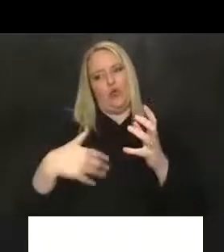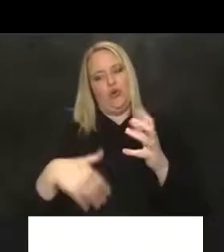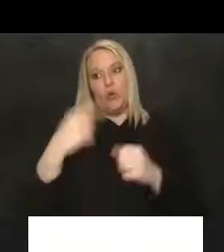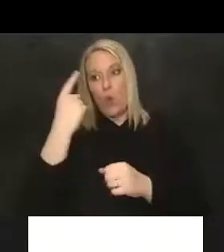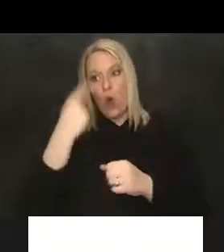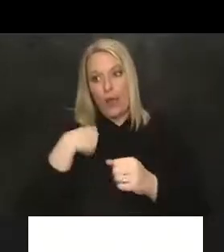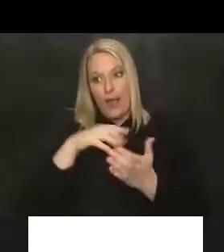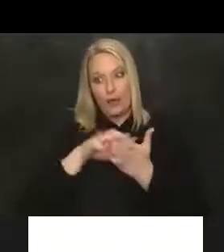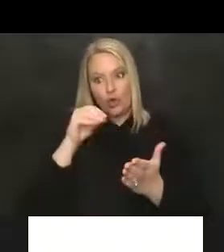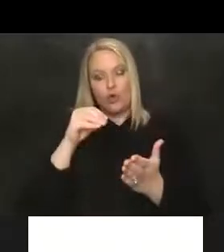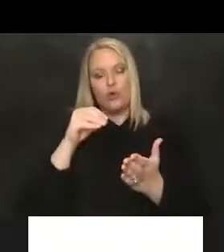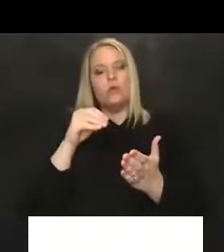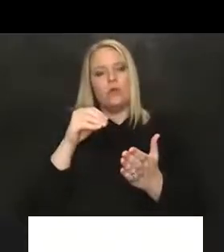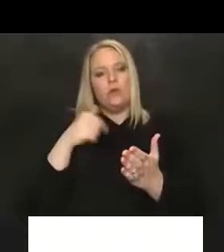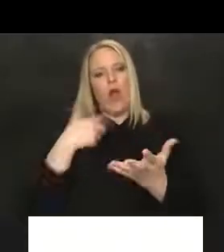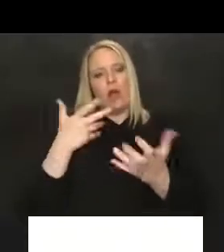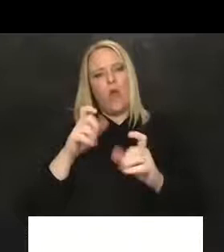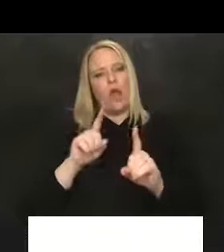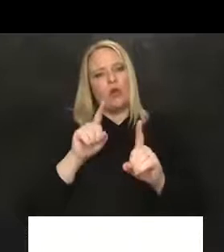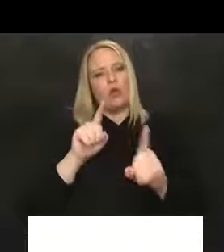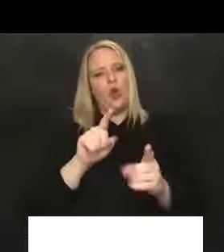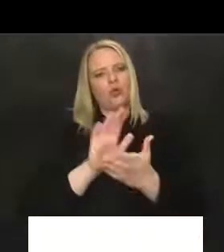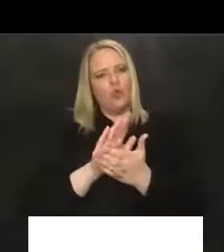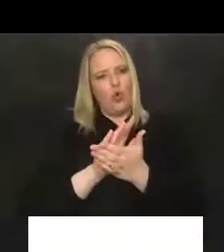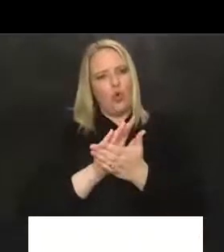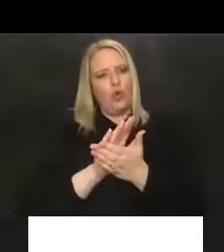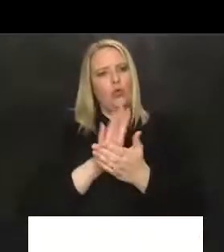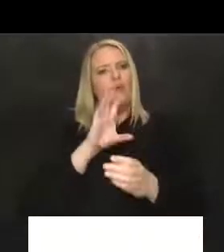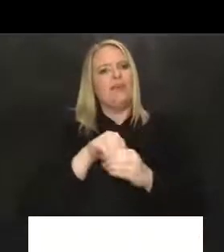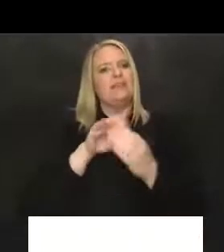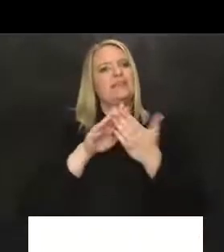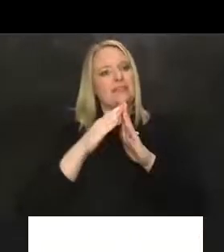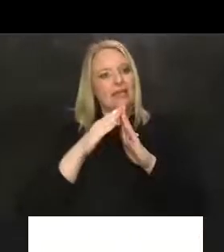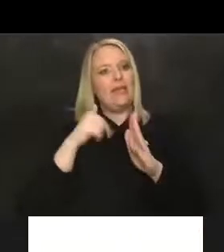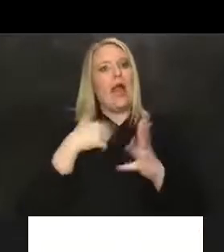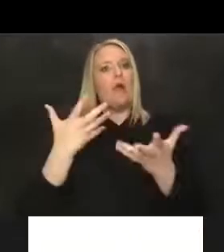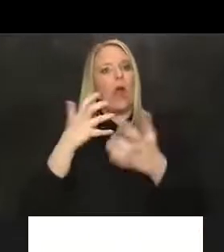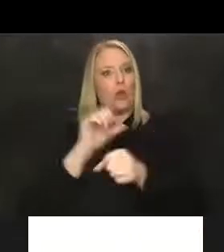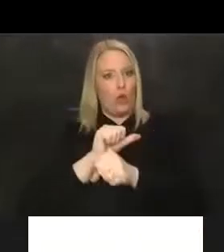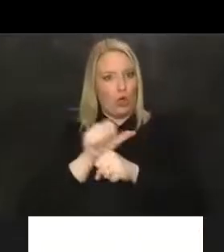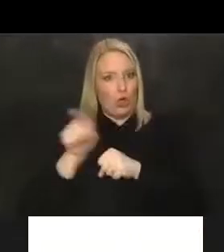wanted to attend school in the city that I wanted to work in - I wasn't going to go to,